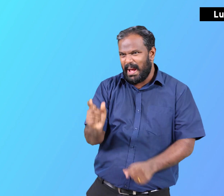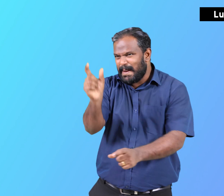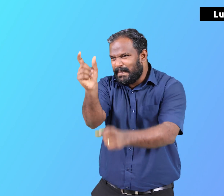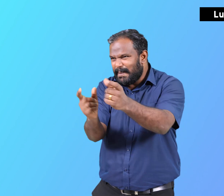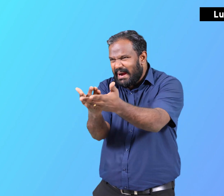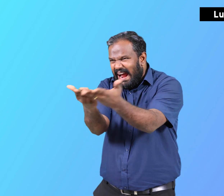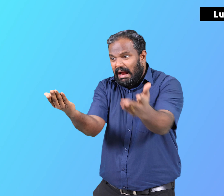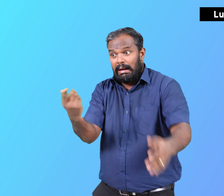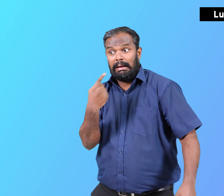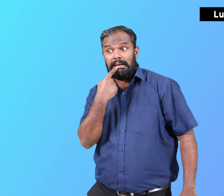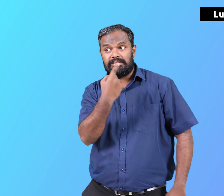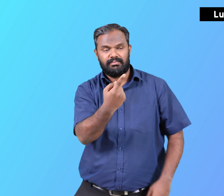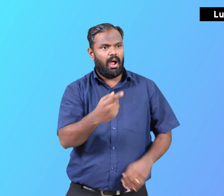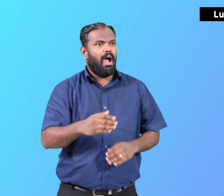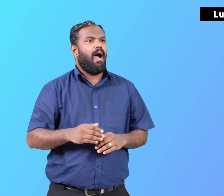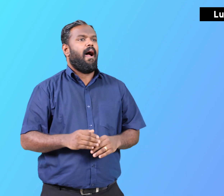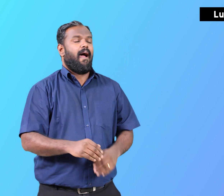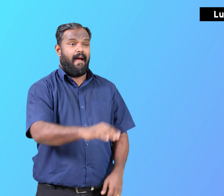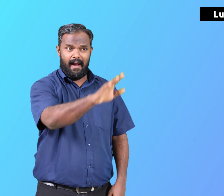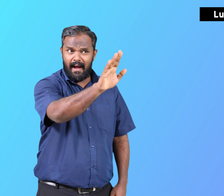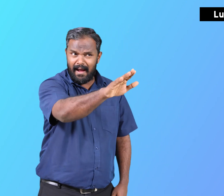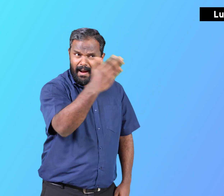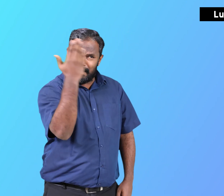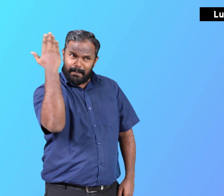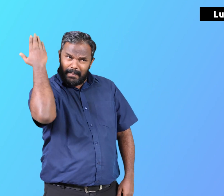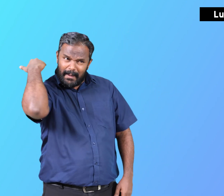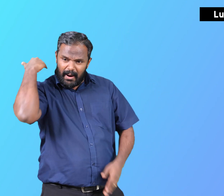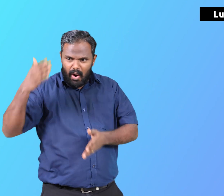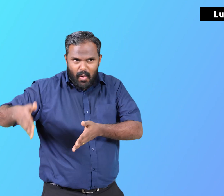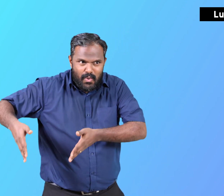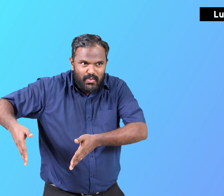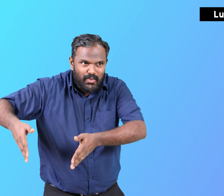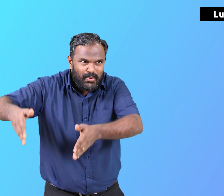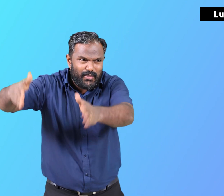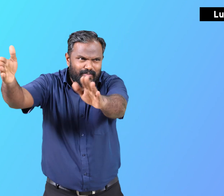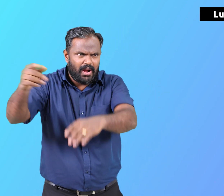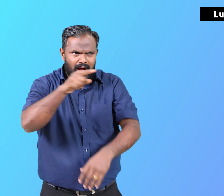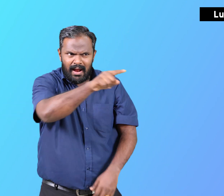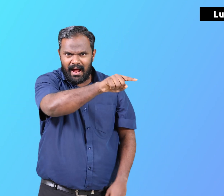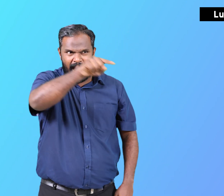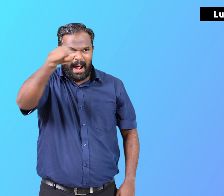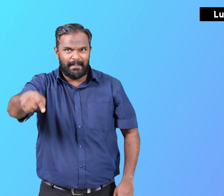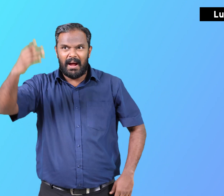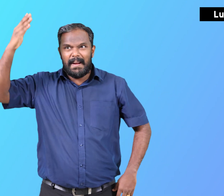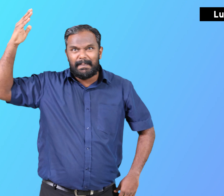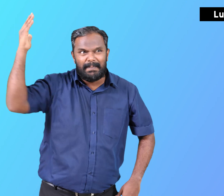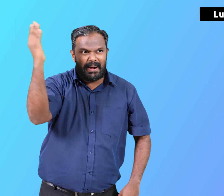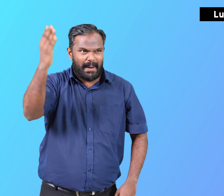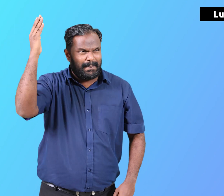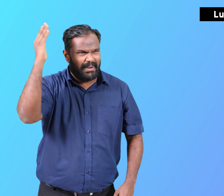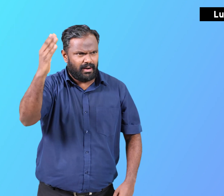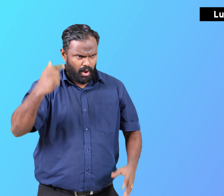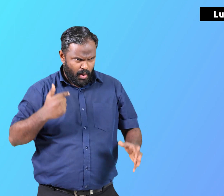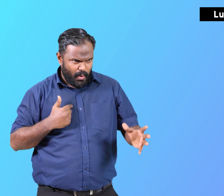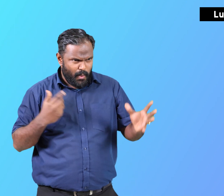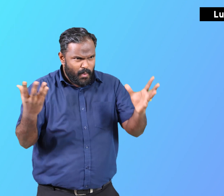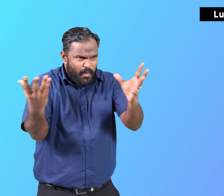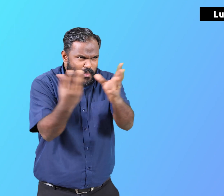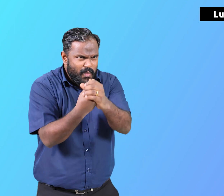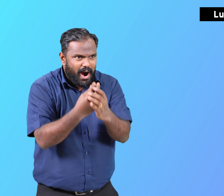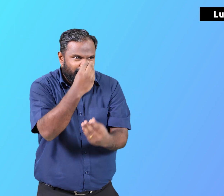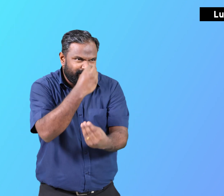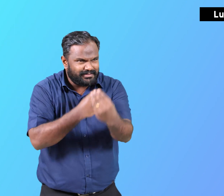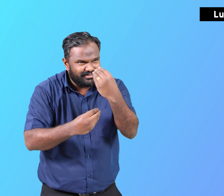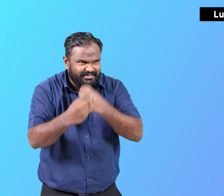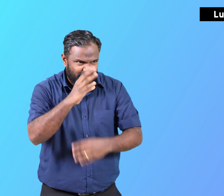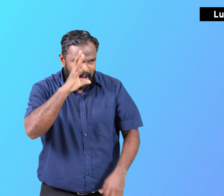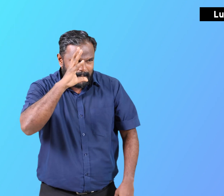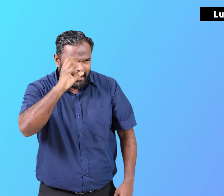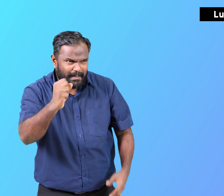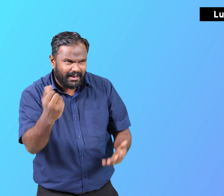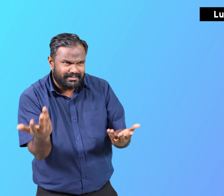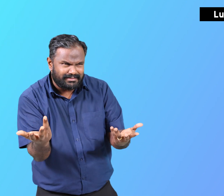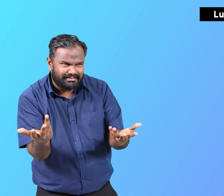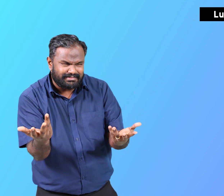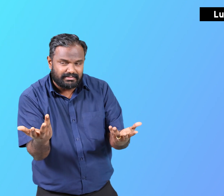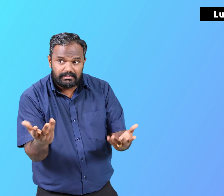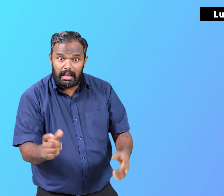Then you will say, ‘We ate and drank with you. You taught in the streets of our town.’